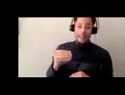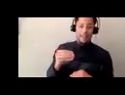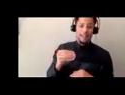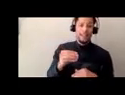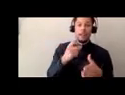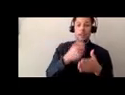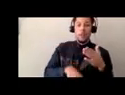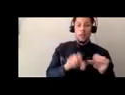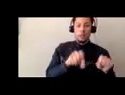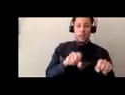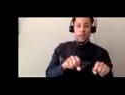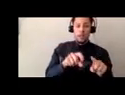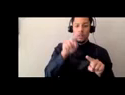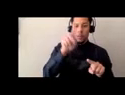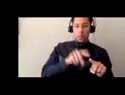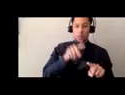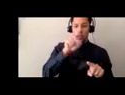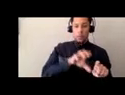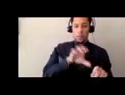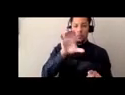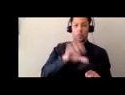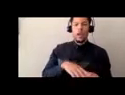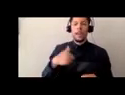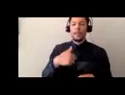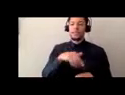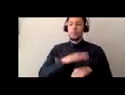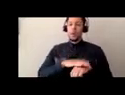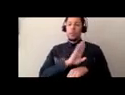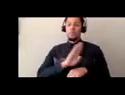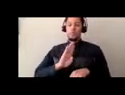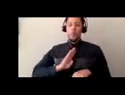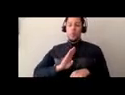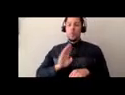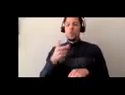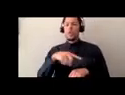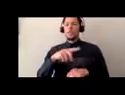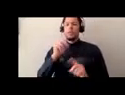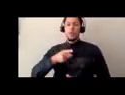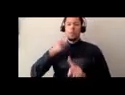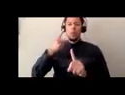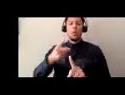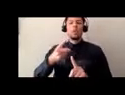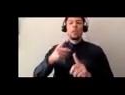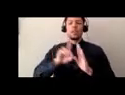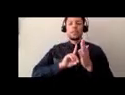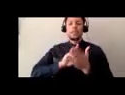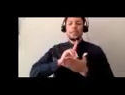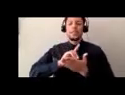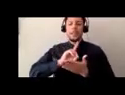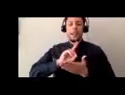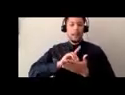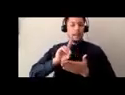And they are basically about designing extremely affordable housing for the region.